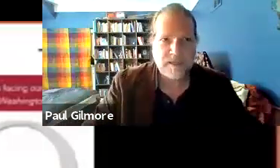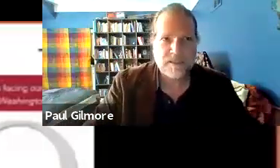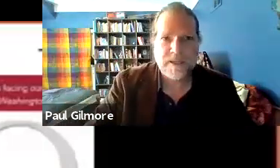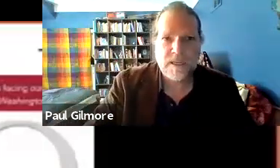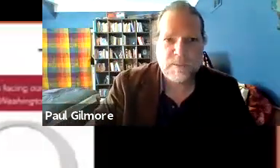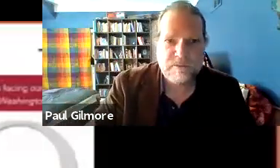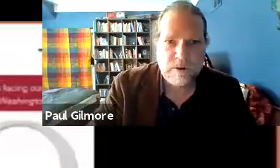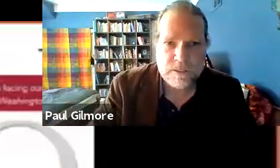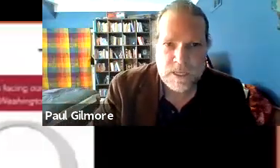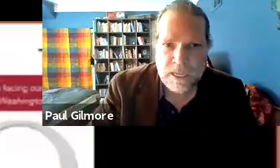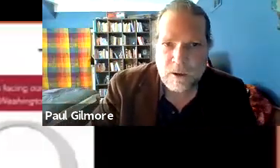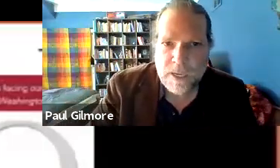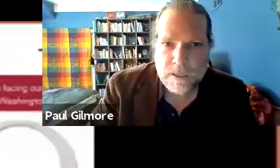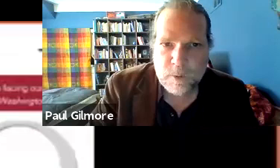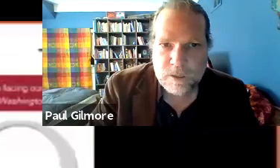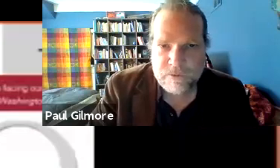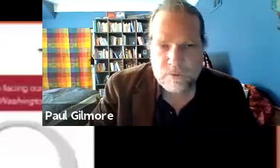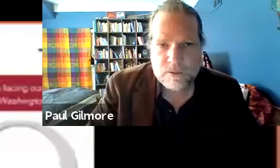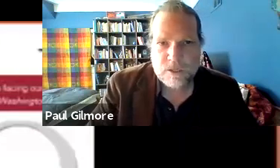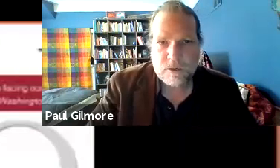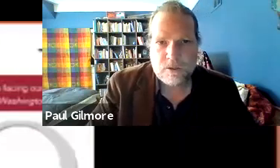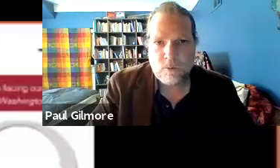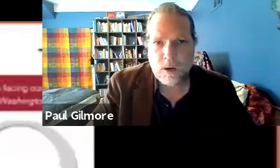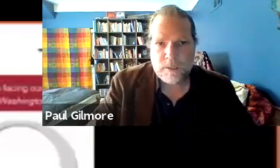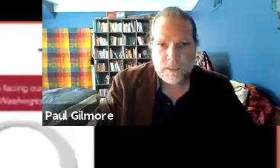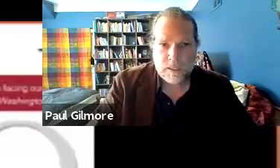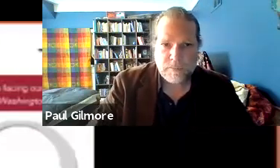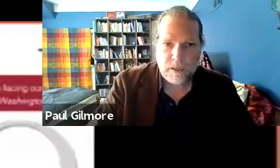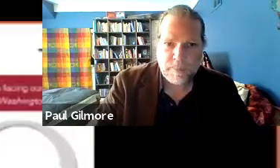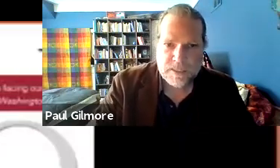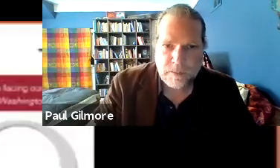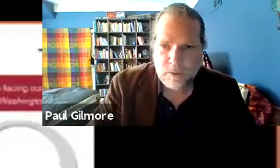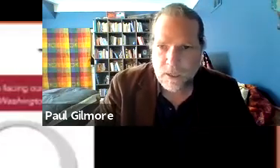anxiety has been focused. We had a book A few years ago, who are we coming out by Samuel